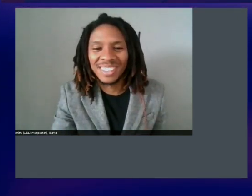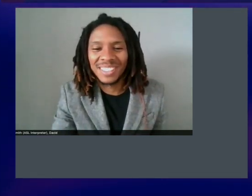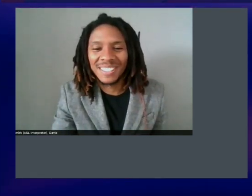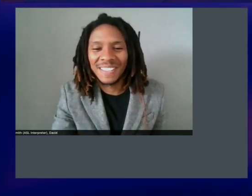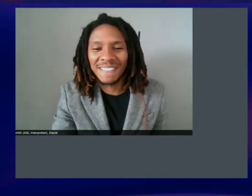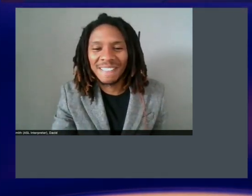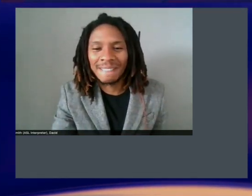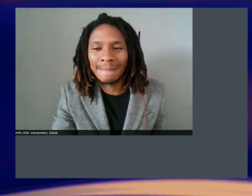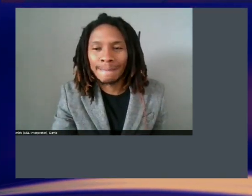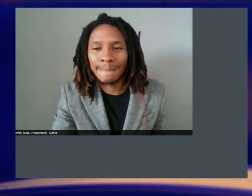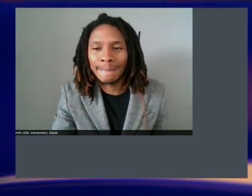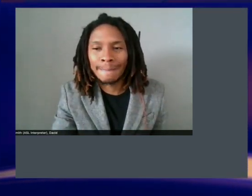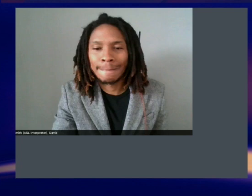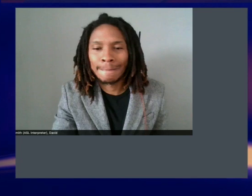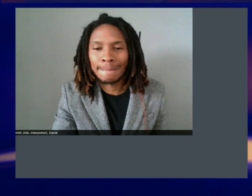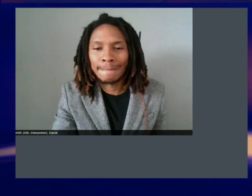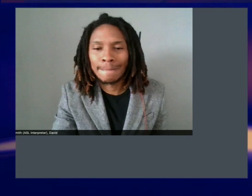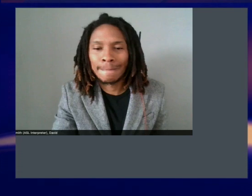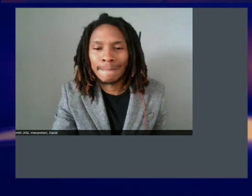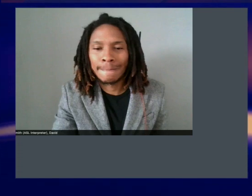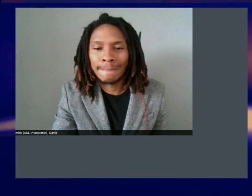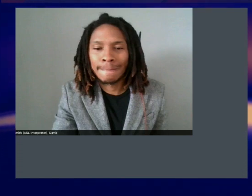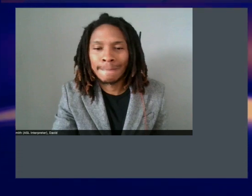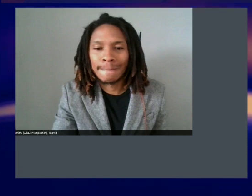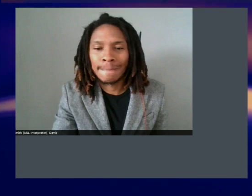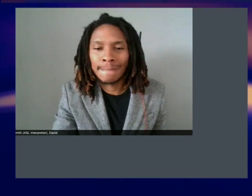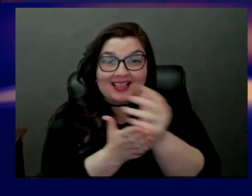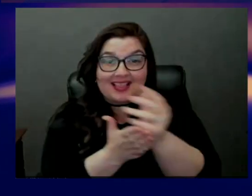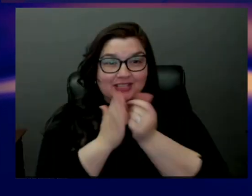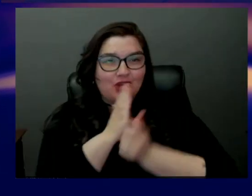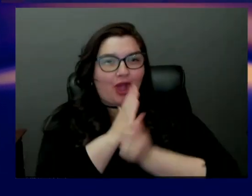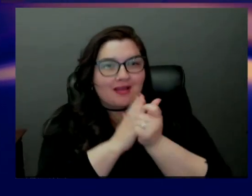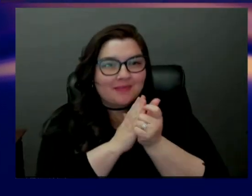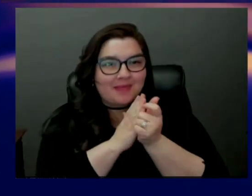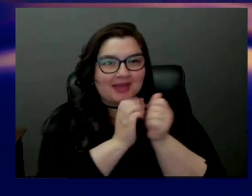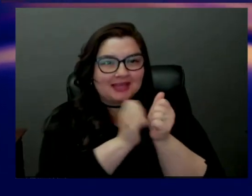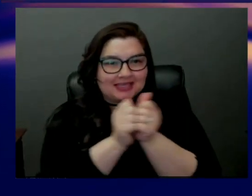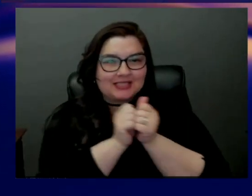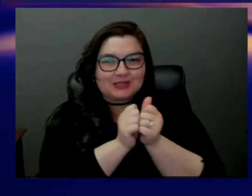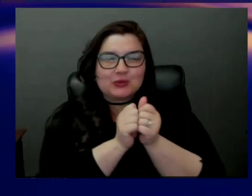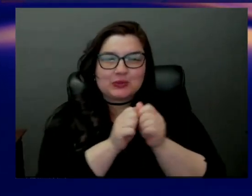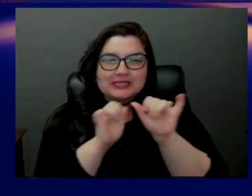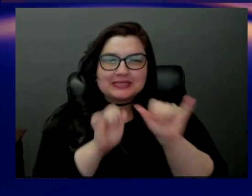we automatically collect them together into similar traces called trace groups.